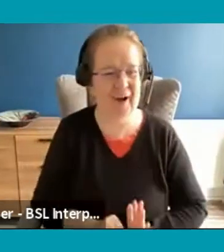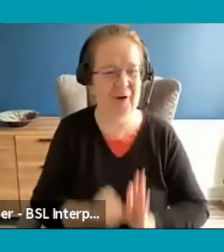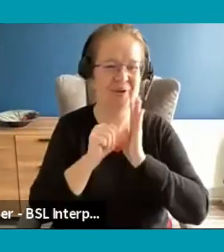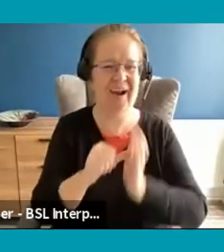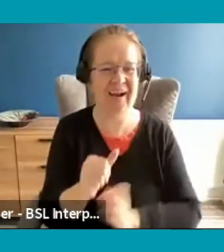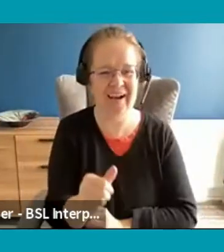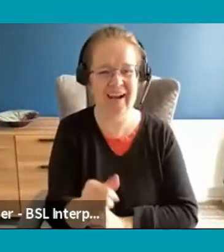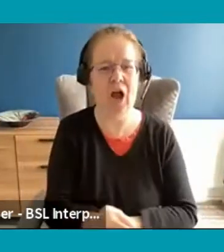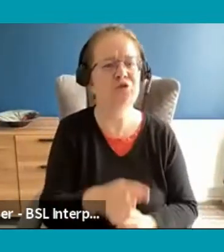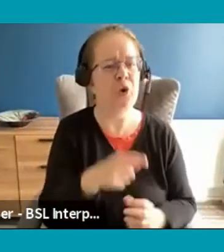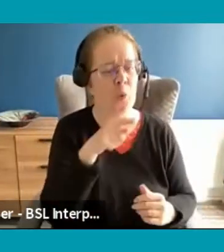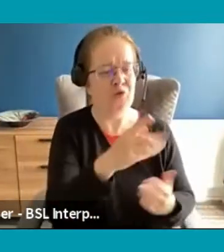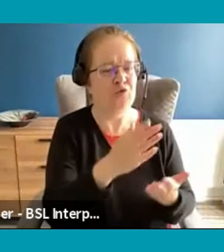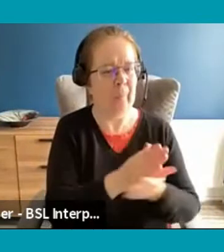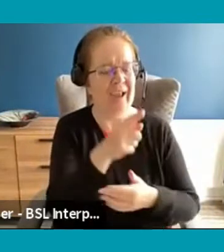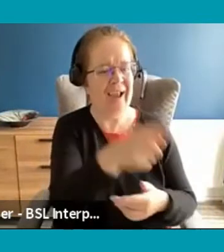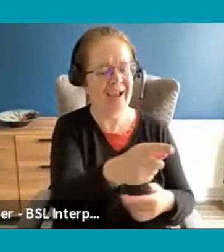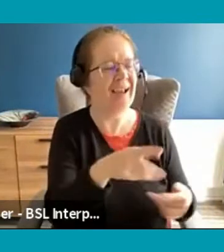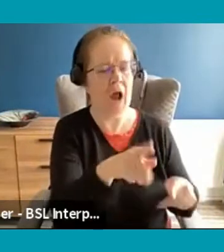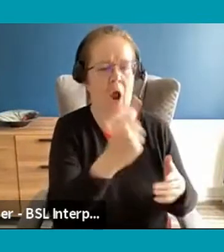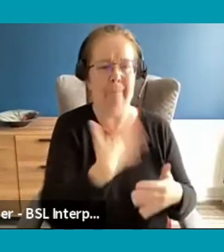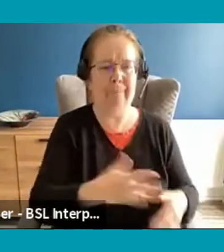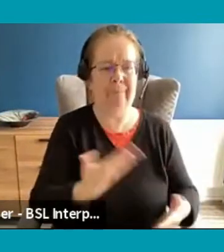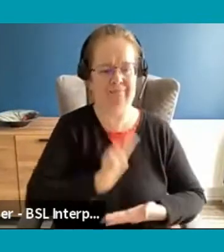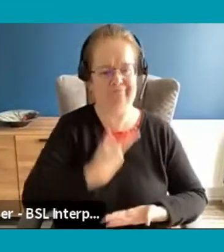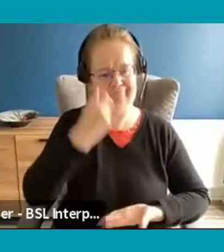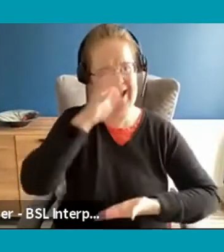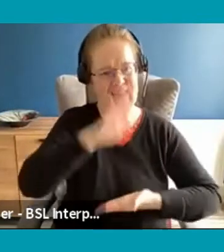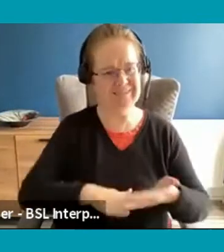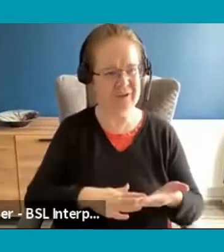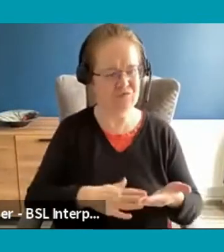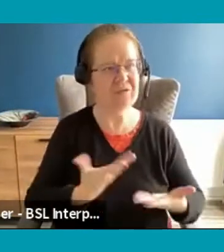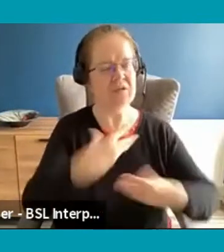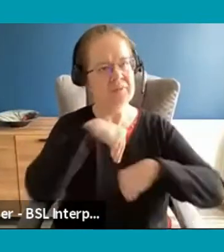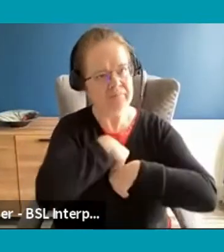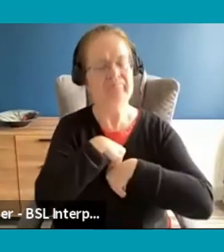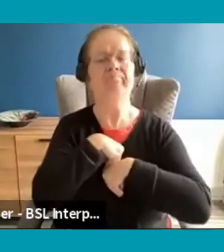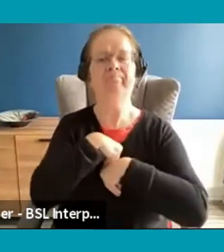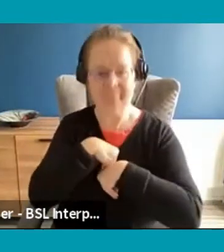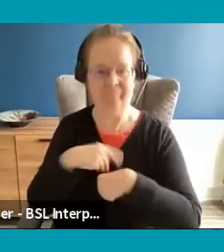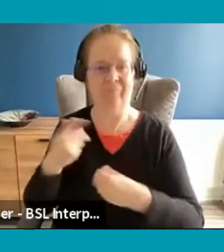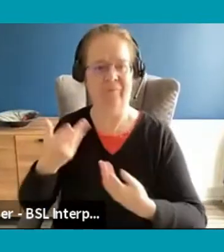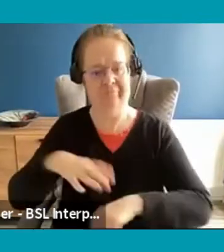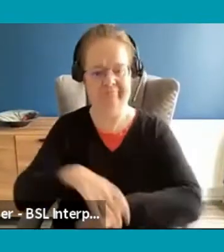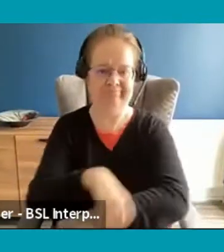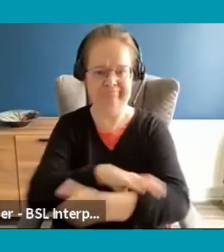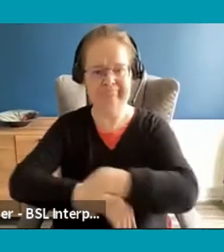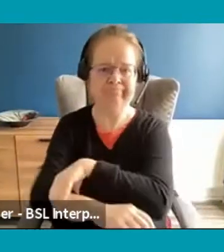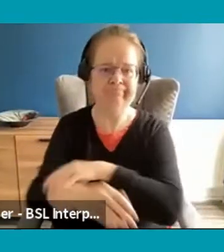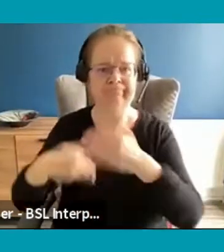the talk and you're doing a lot of things across many different levels with a wide variety of people to